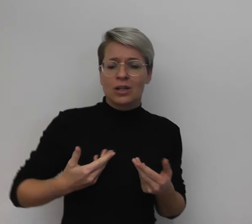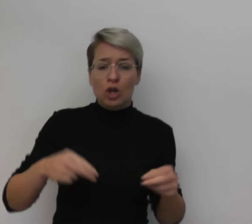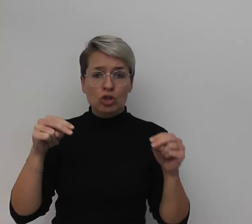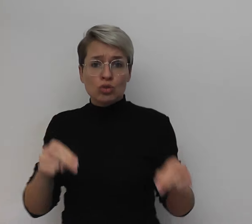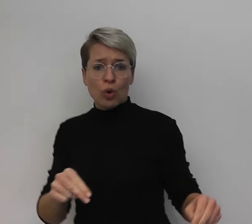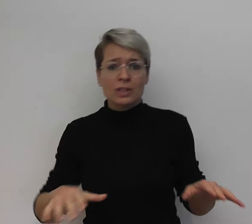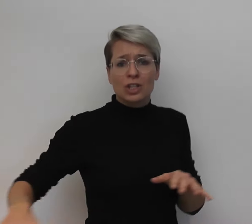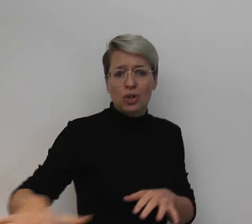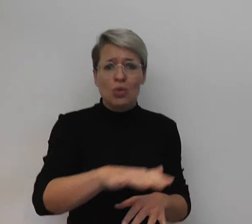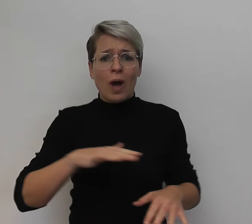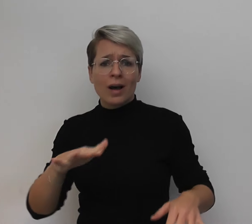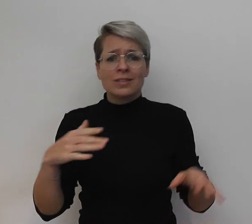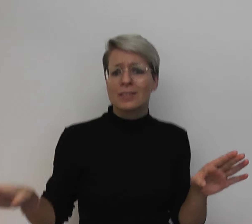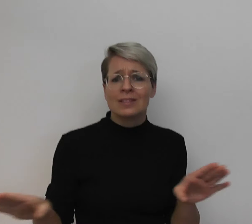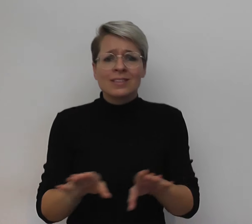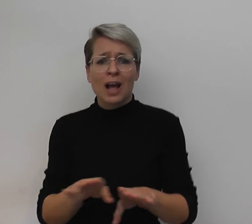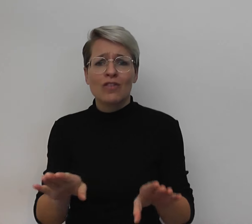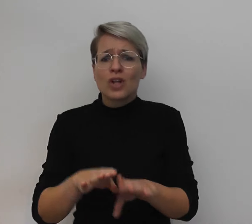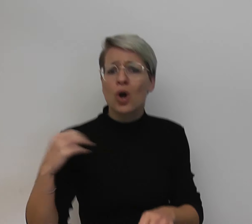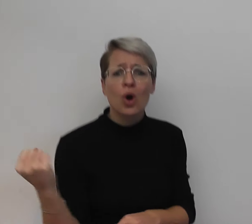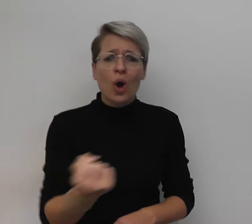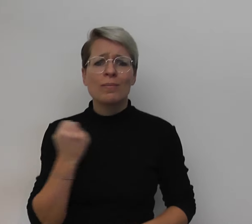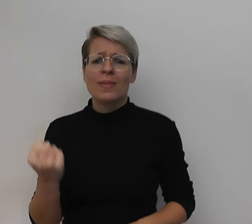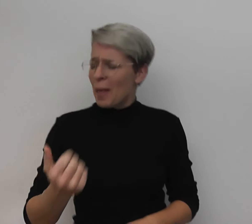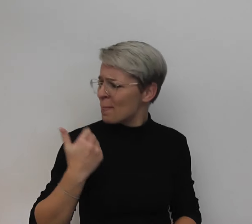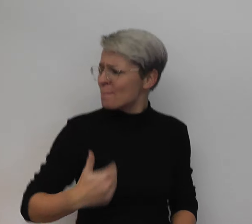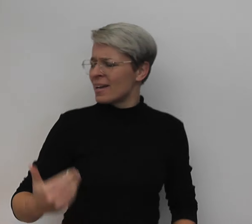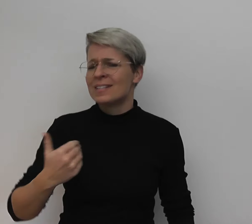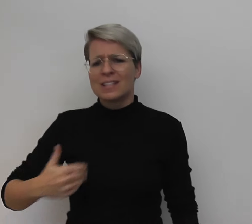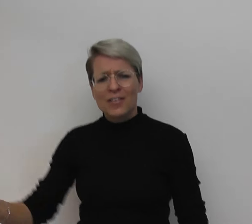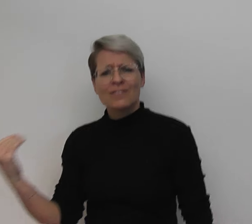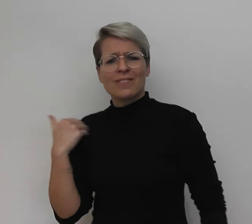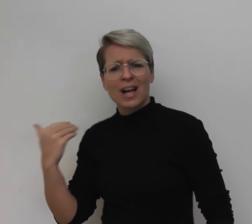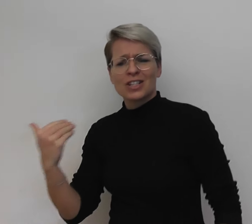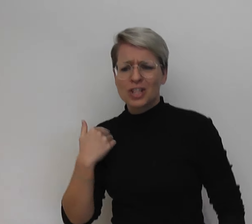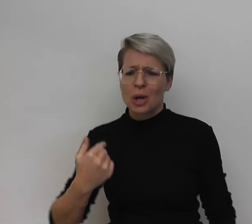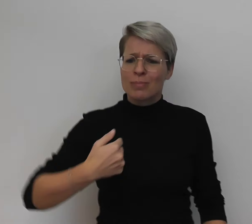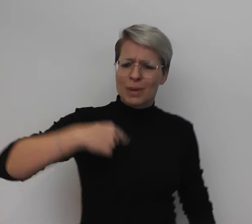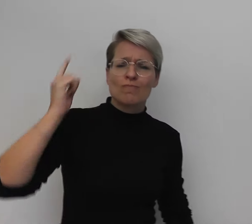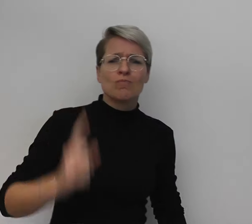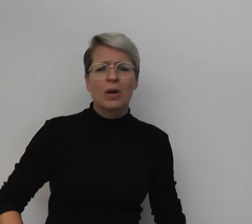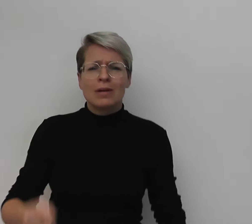And they rise again as I am told that I should see